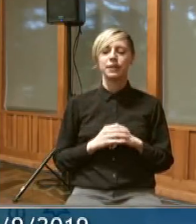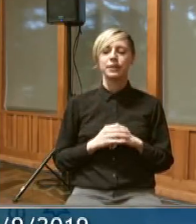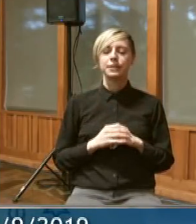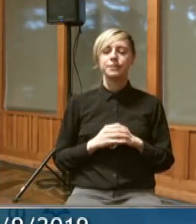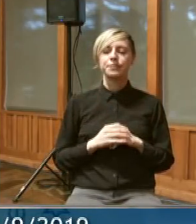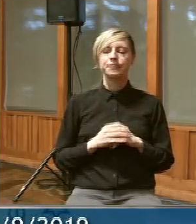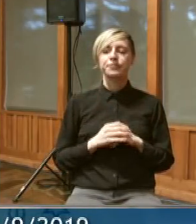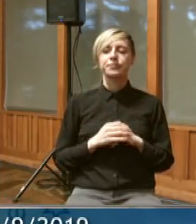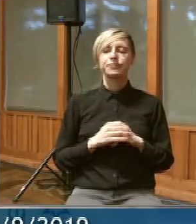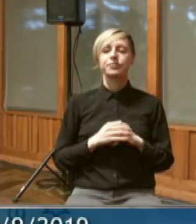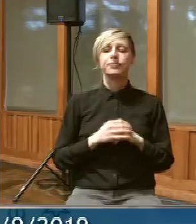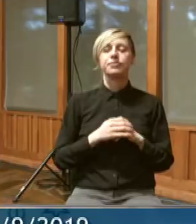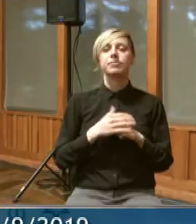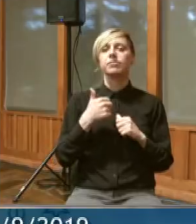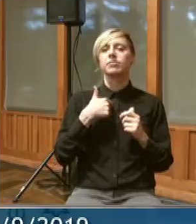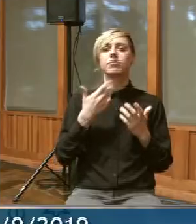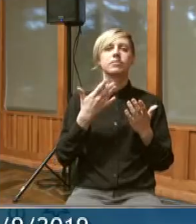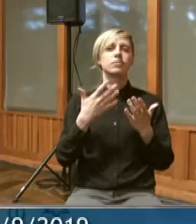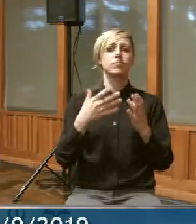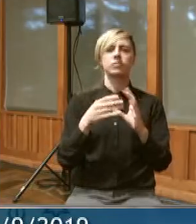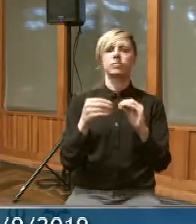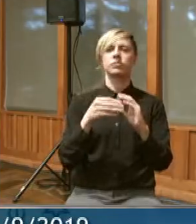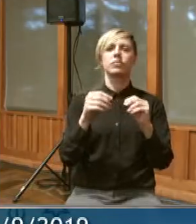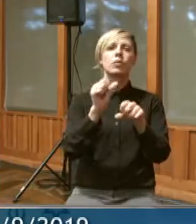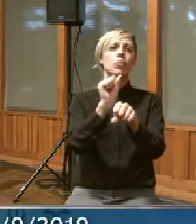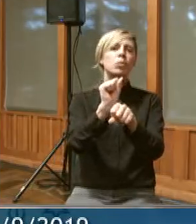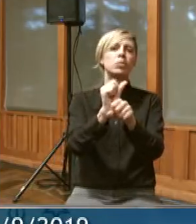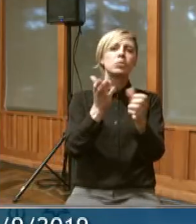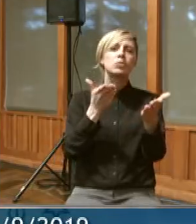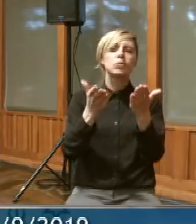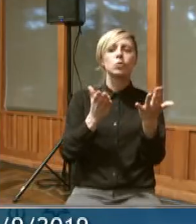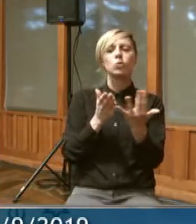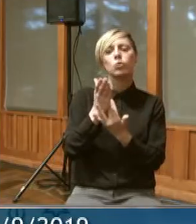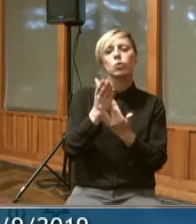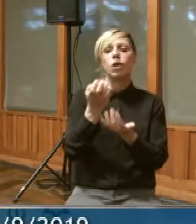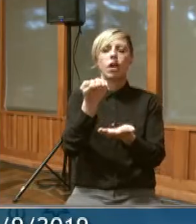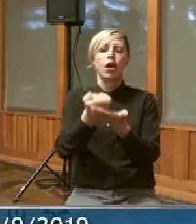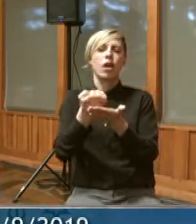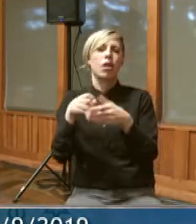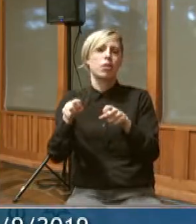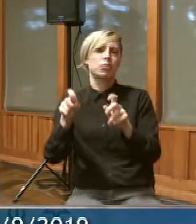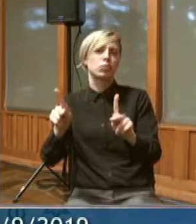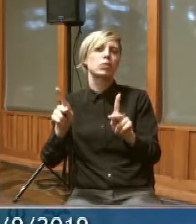QUICKLY. I WOULD LIKE TIME FOR OUR CUSTOMERS TO SPEAK. I WOULD LIKE TO WALK THROUGH